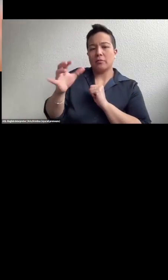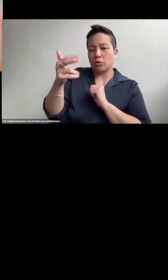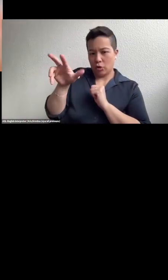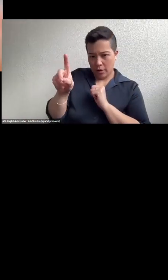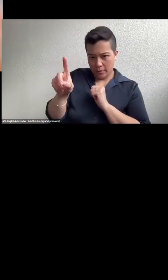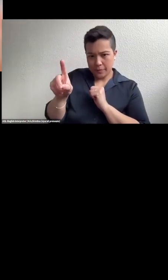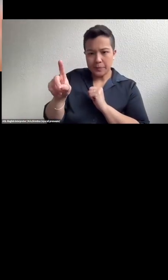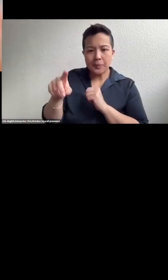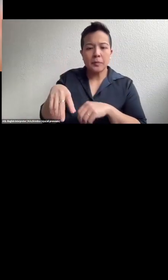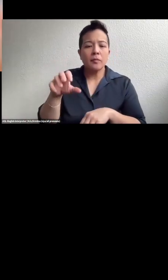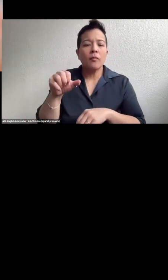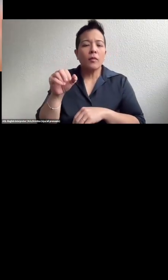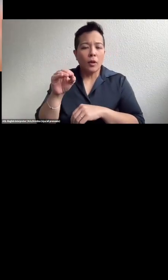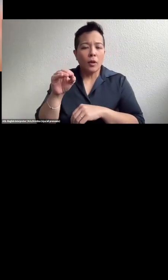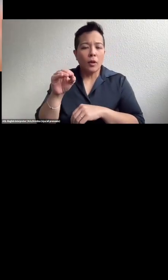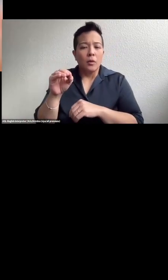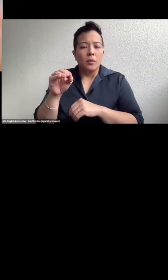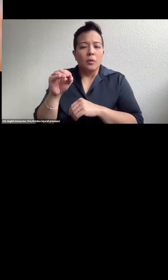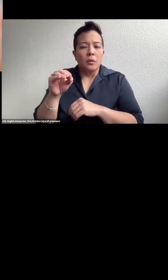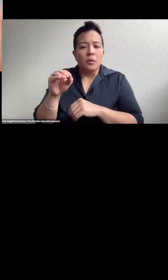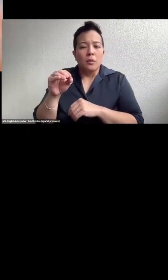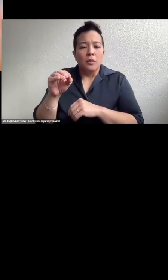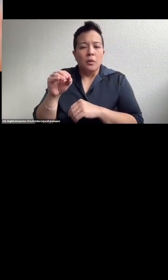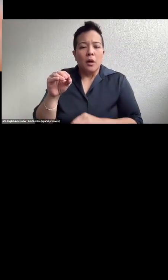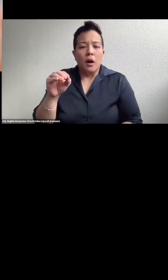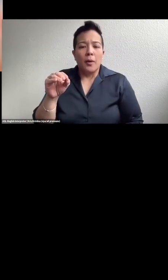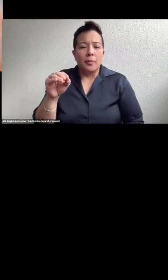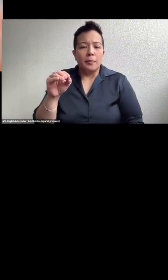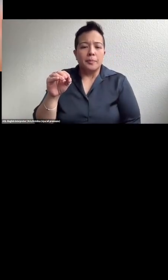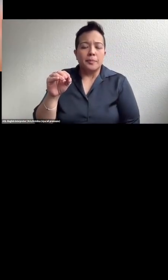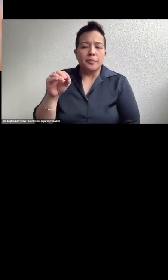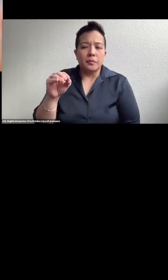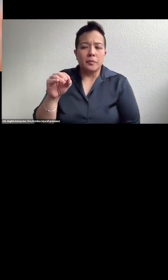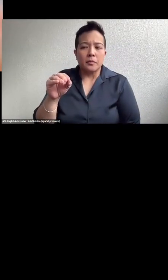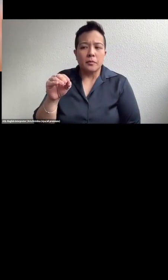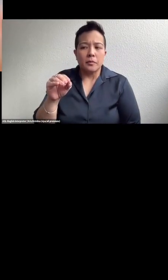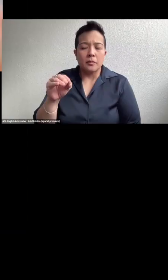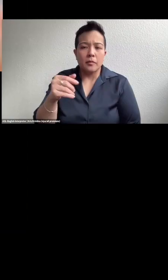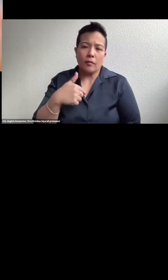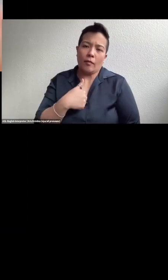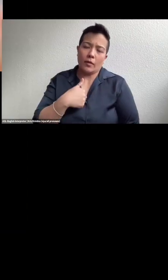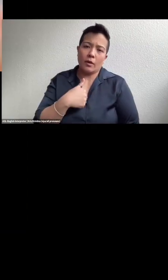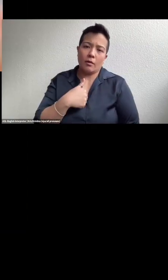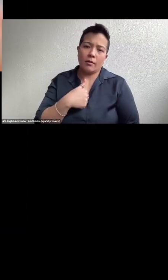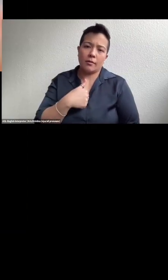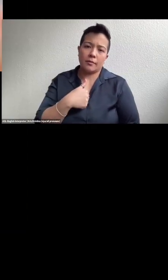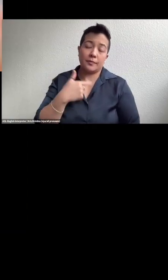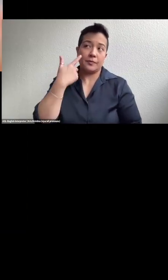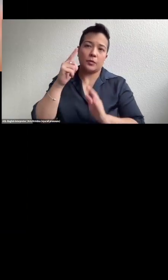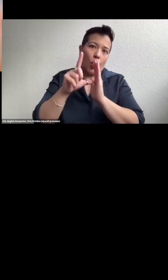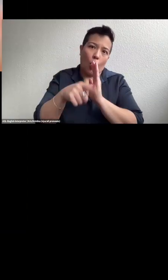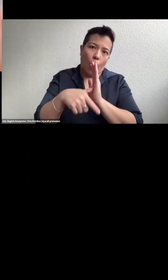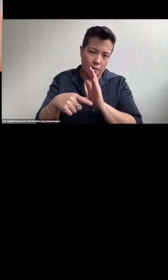you know, and I, for a while, I thought